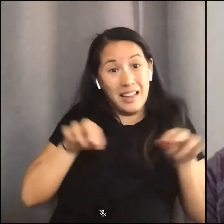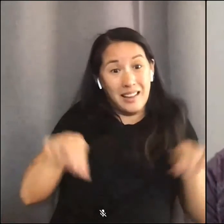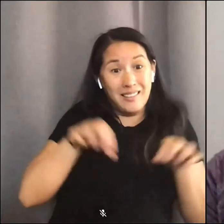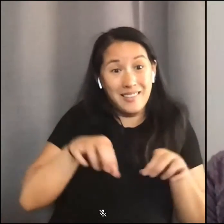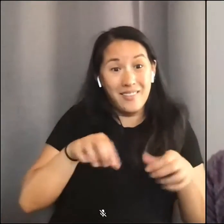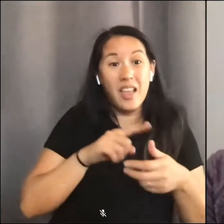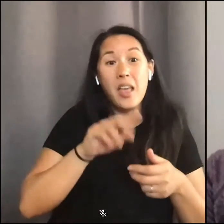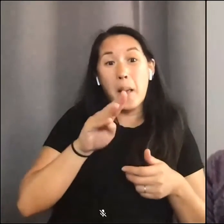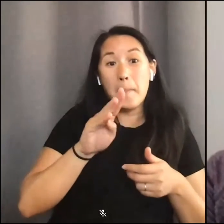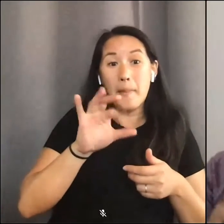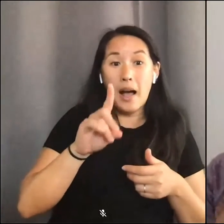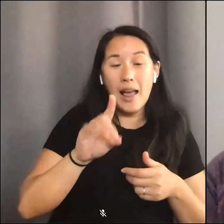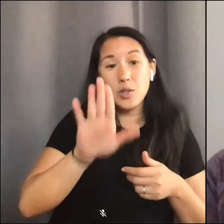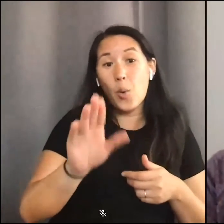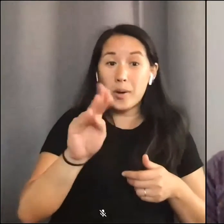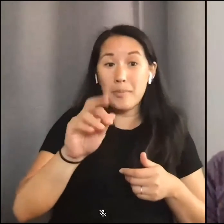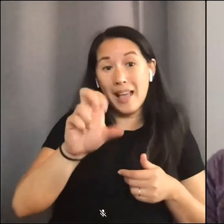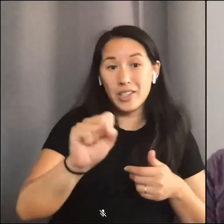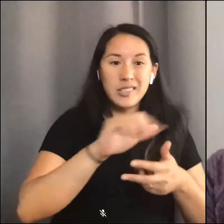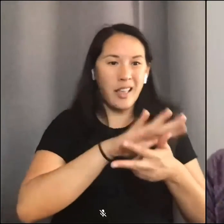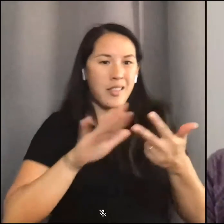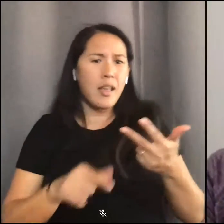me the context of the audience and i can kind of craft it to the audience